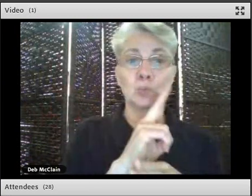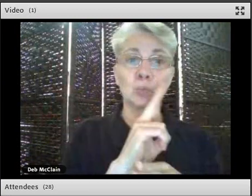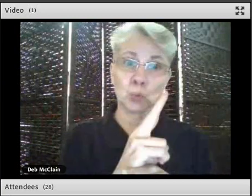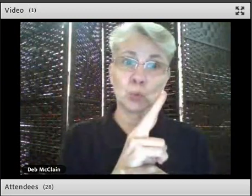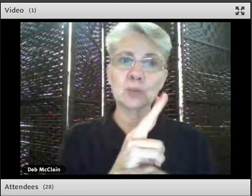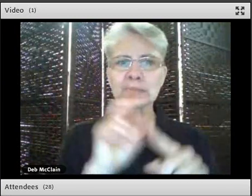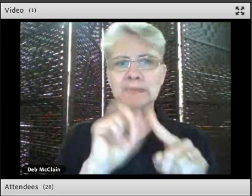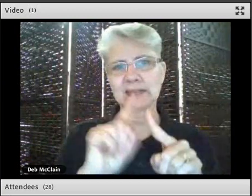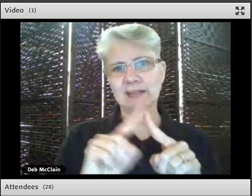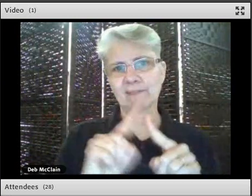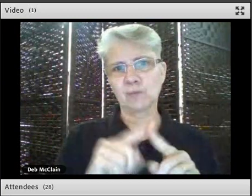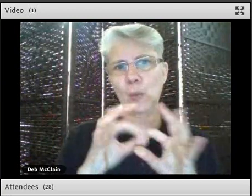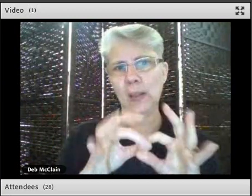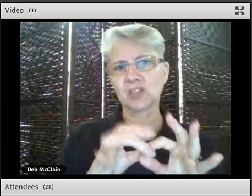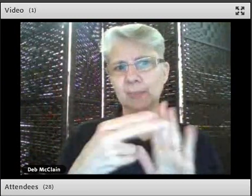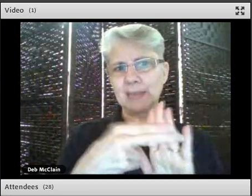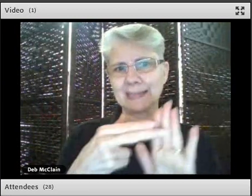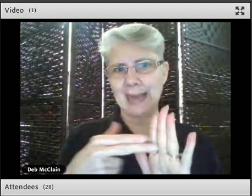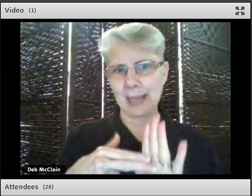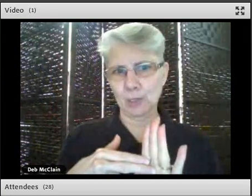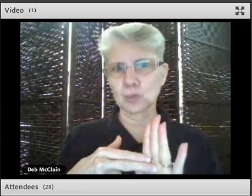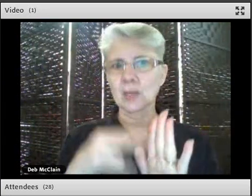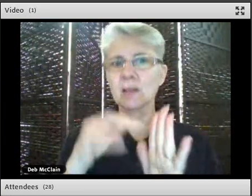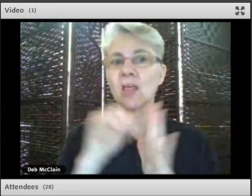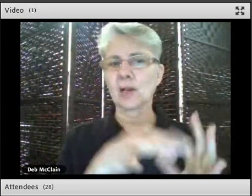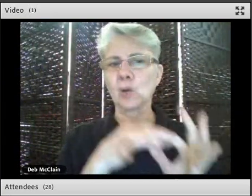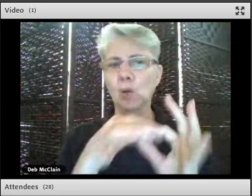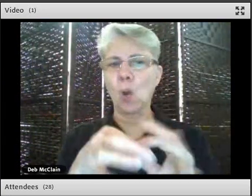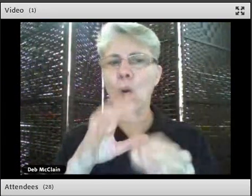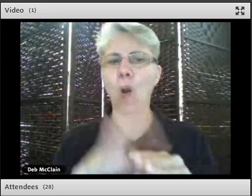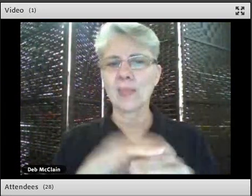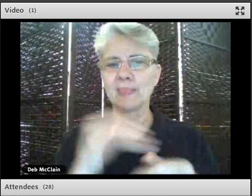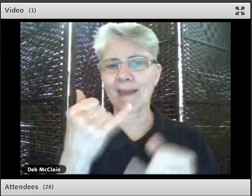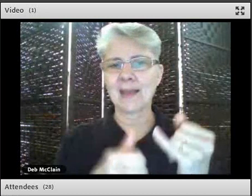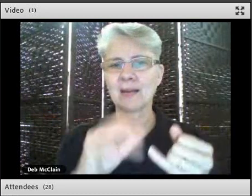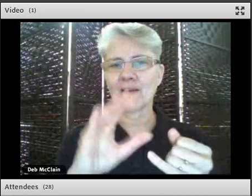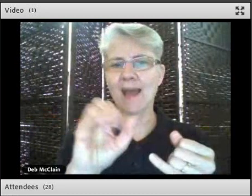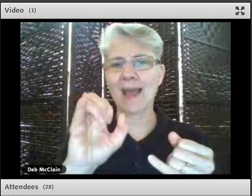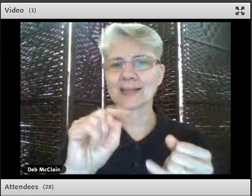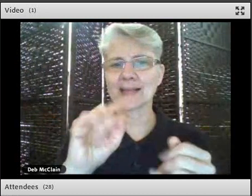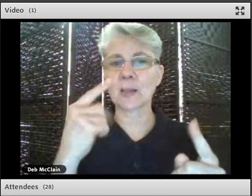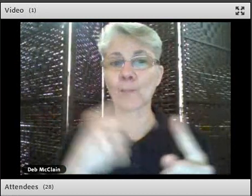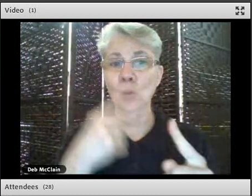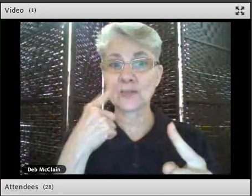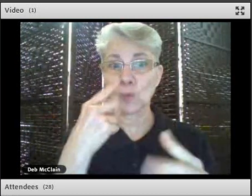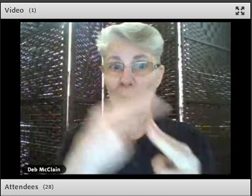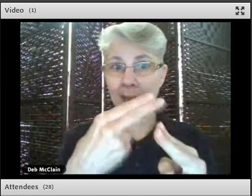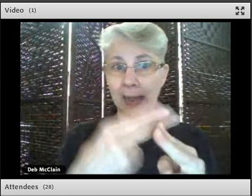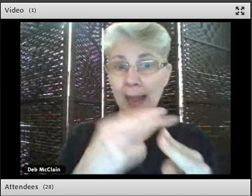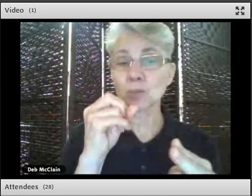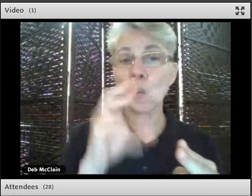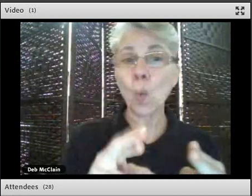or that precede the relationship to another work or expression.